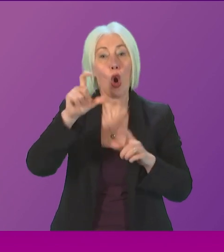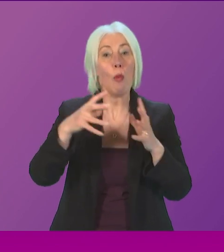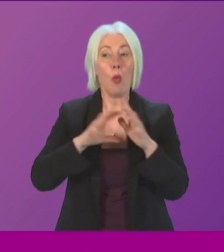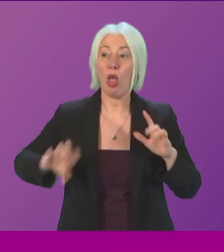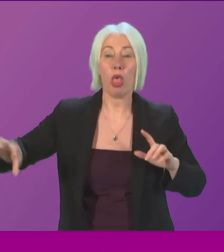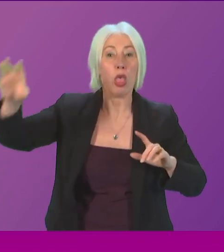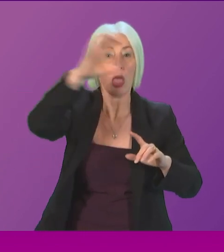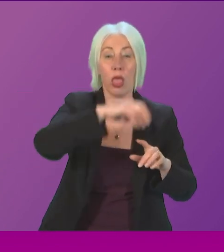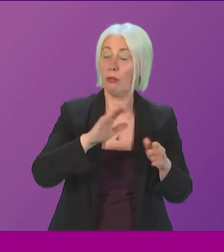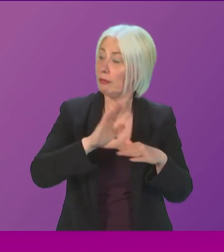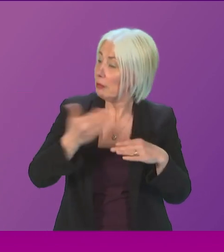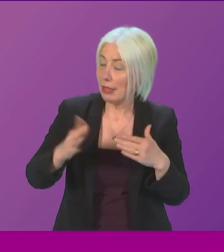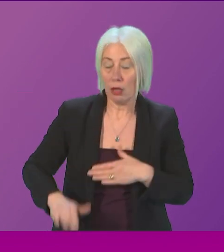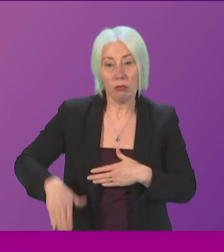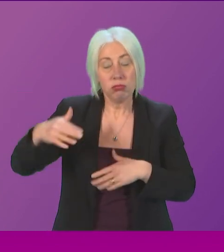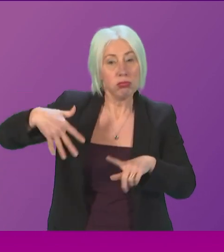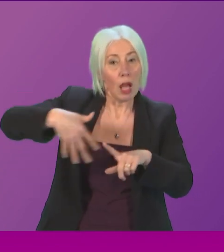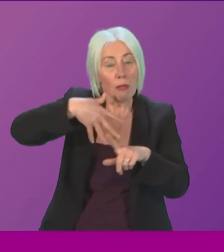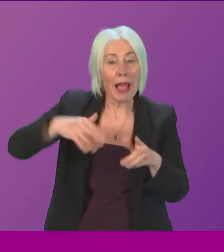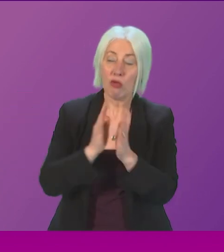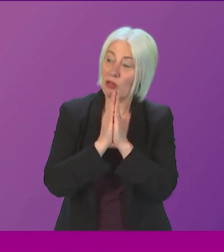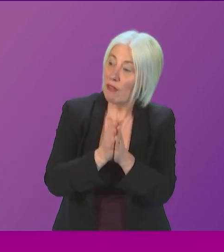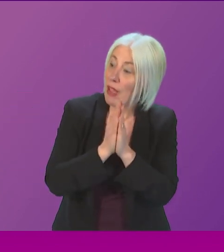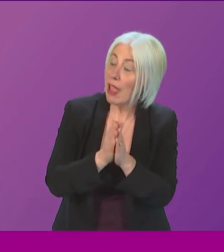of their background and faith, and service to our natural world.